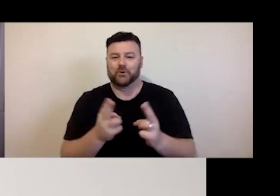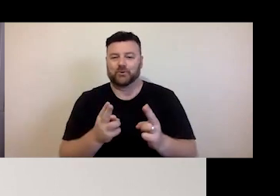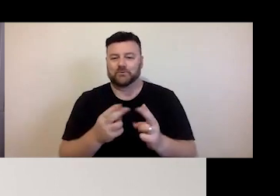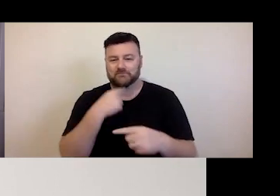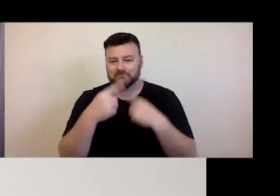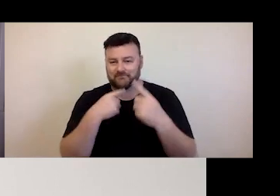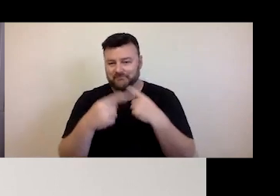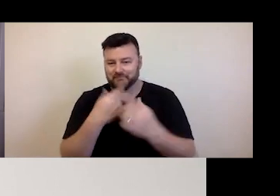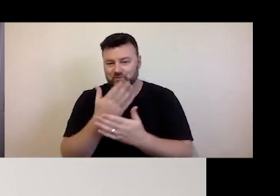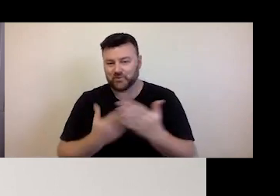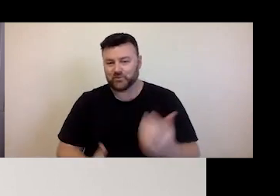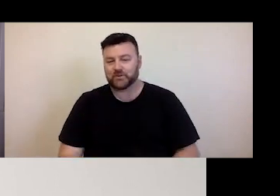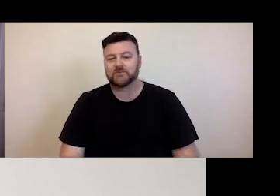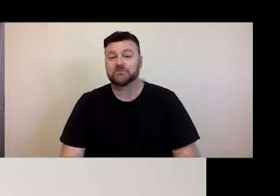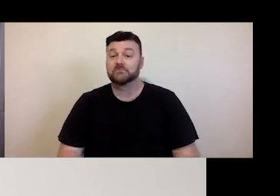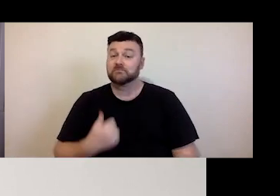Our ancestors